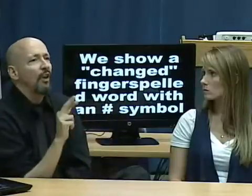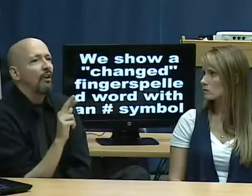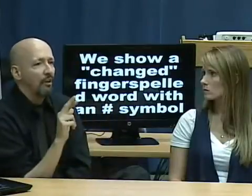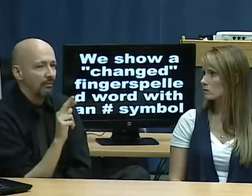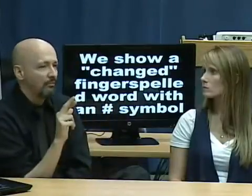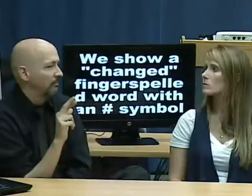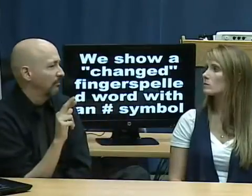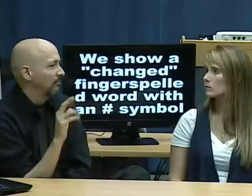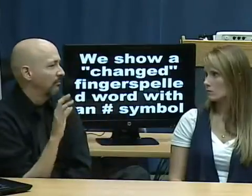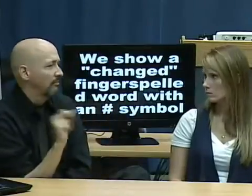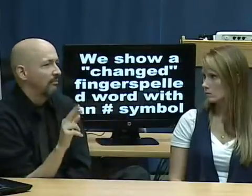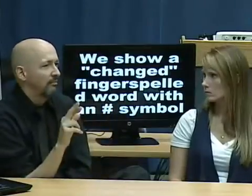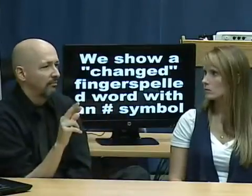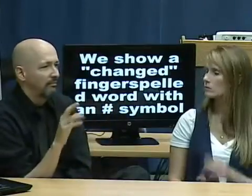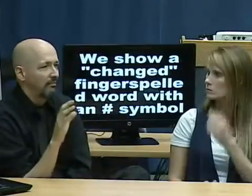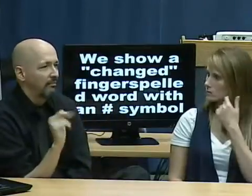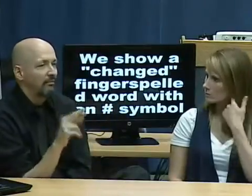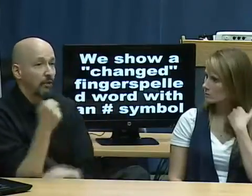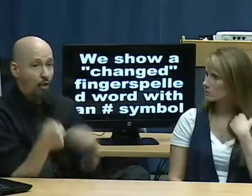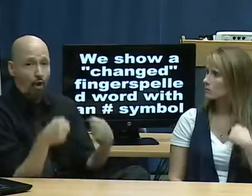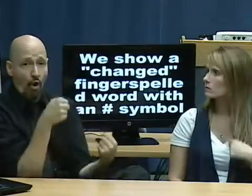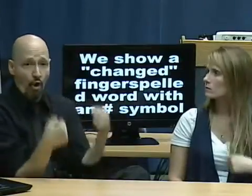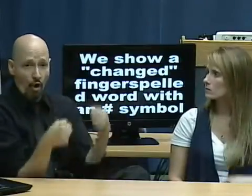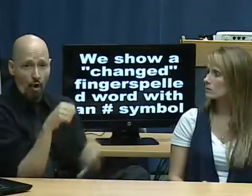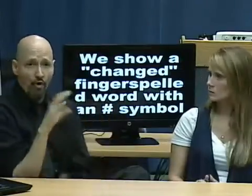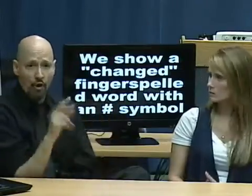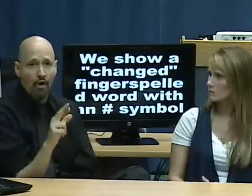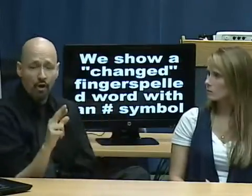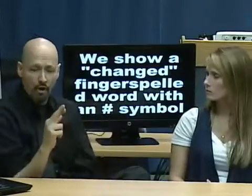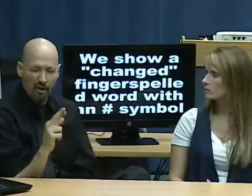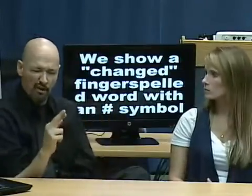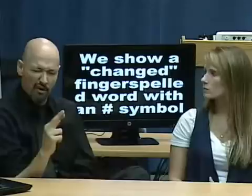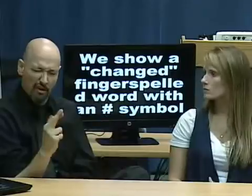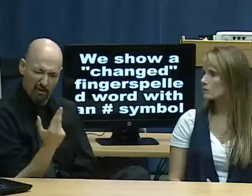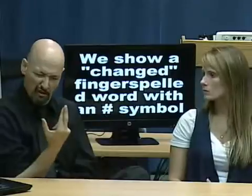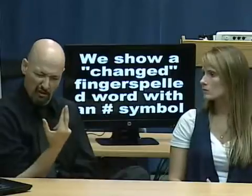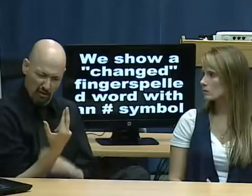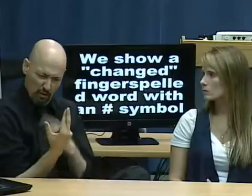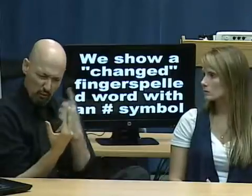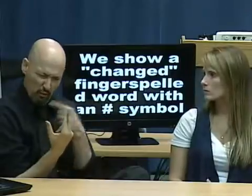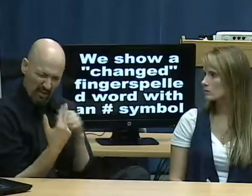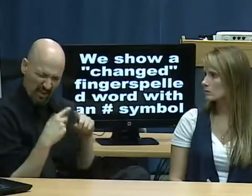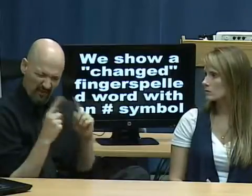#CAR Car. #CAR. "Why does that look different?"